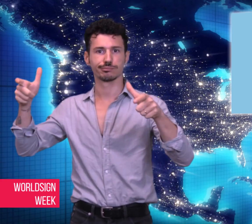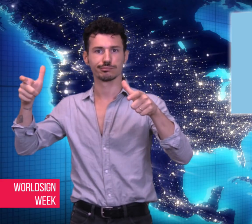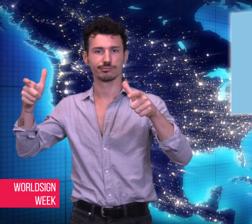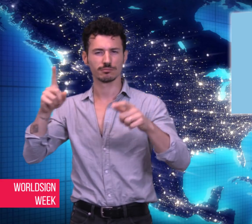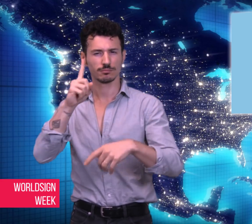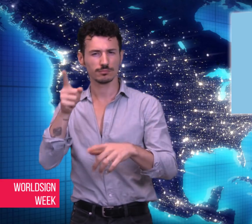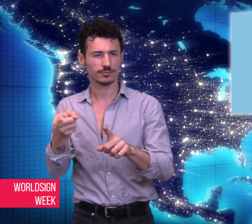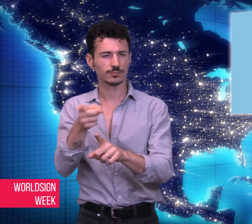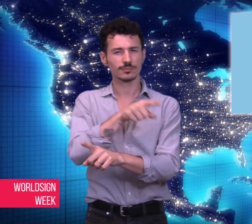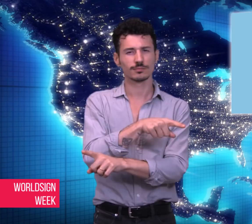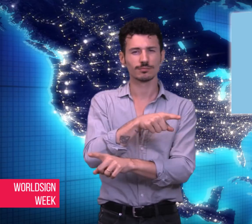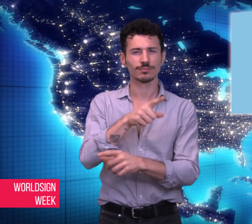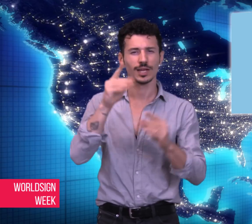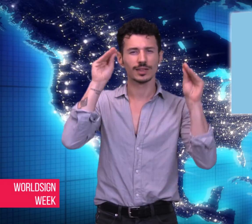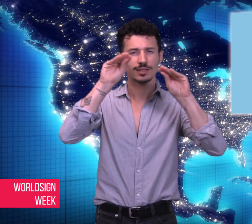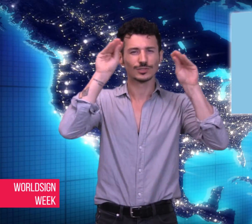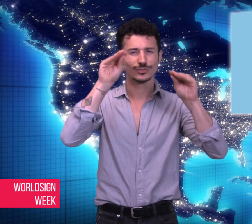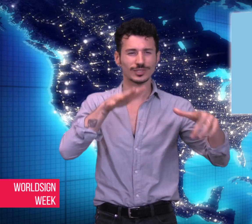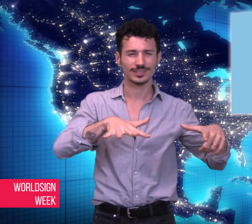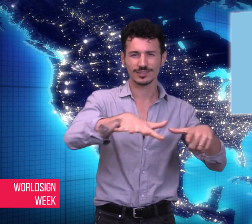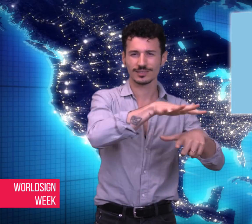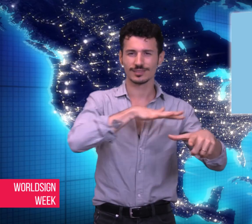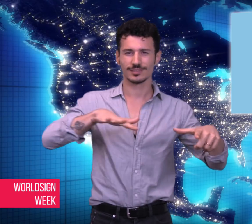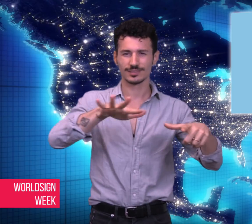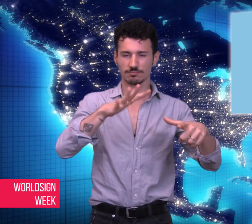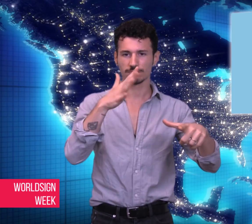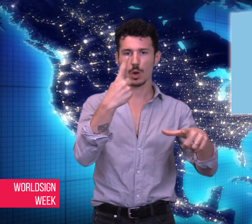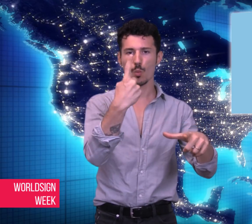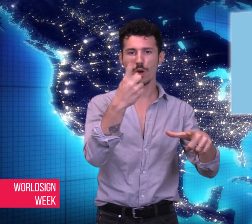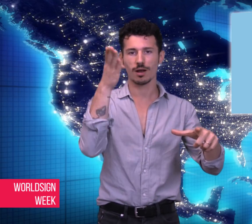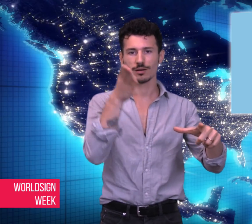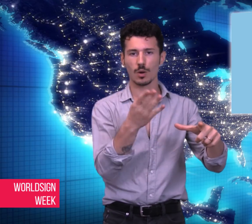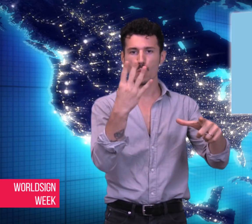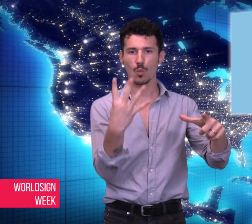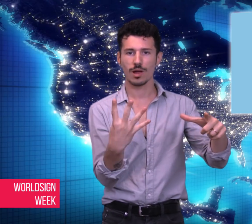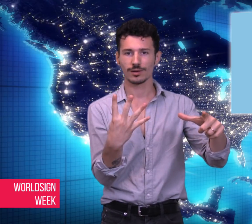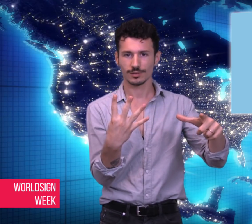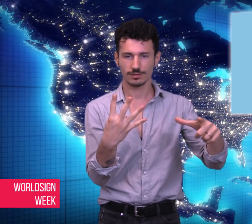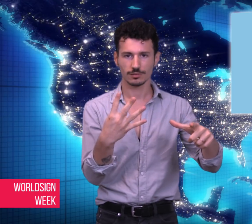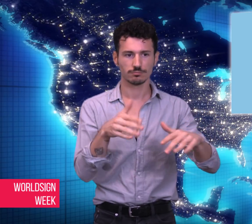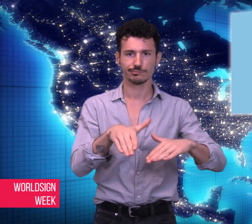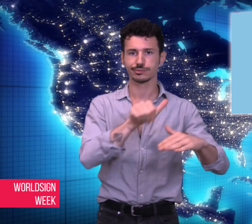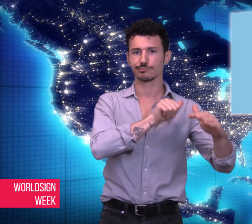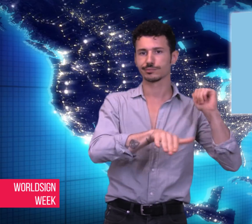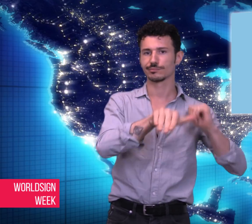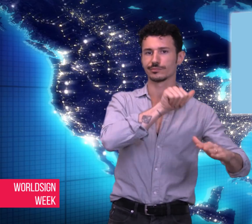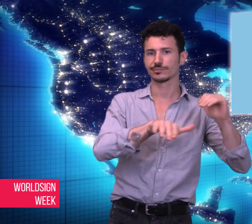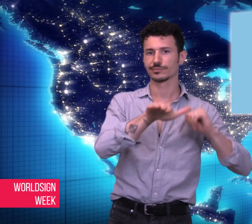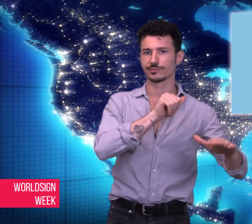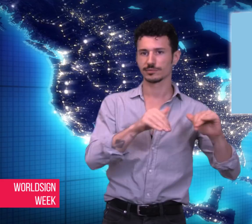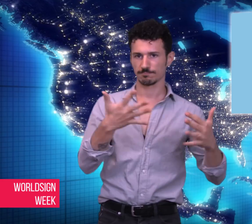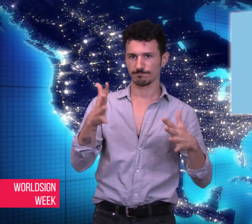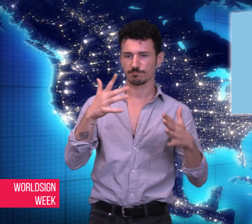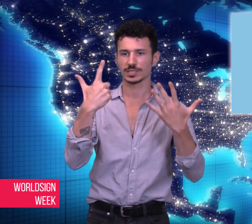last seven years, nearly a quarter of the teachers for the deaf have left